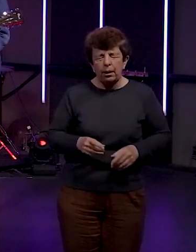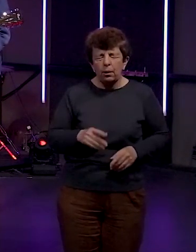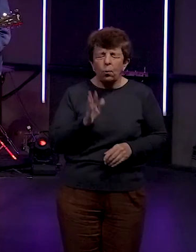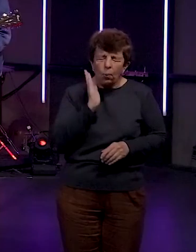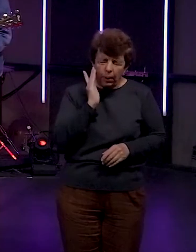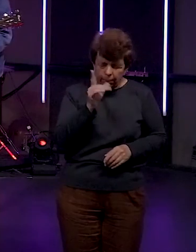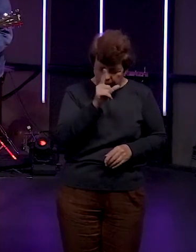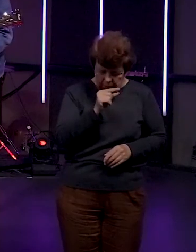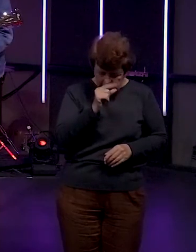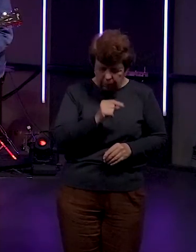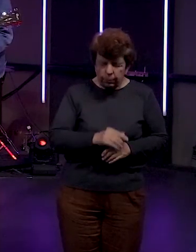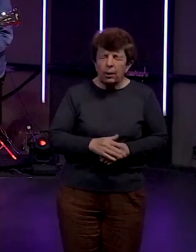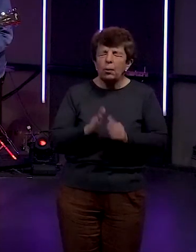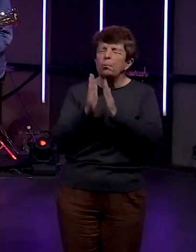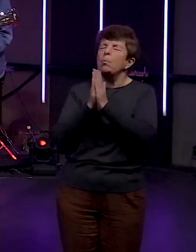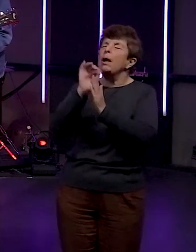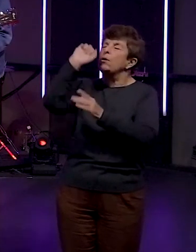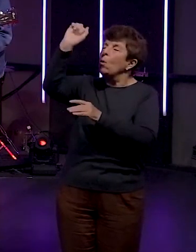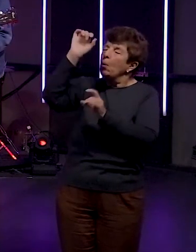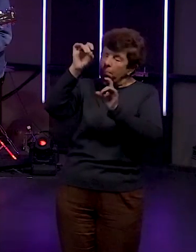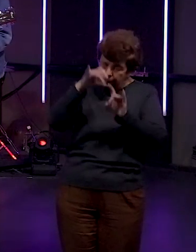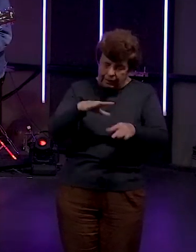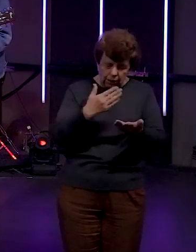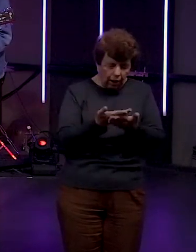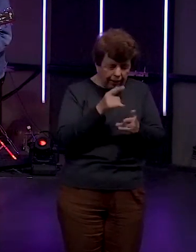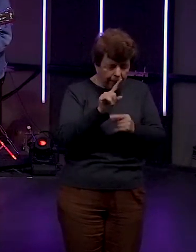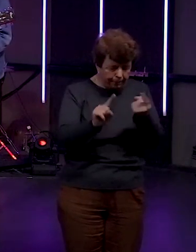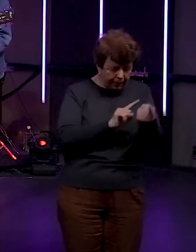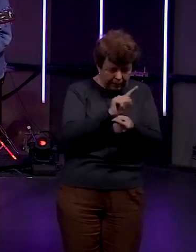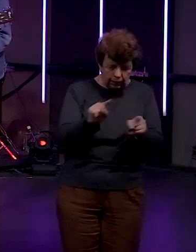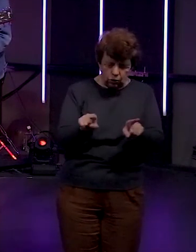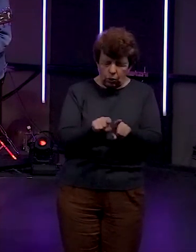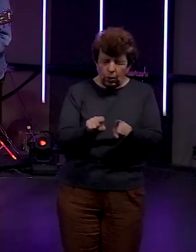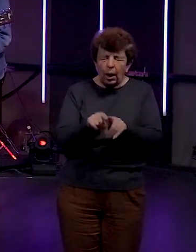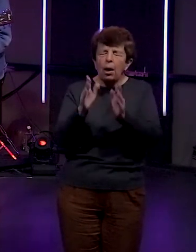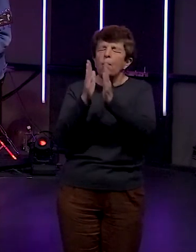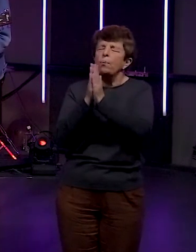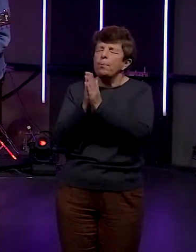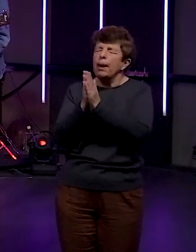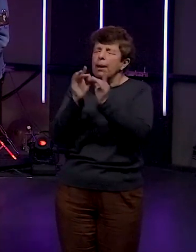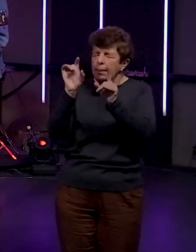and we do pray your blessing over that service. Lord we pray a blessing on the